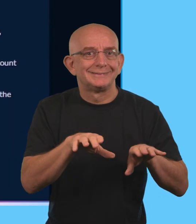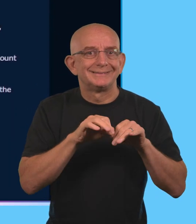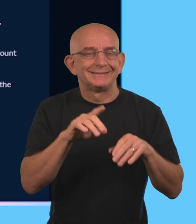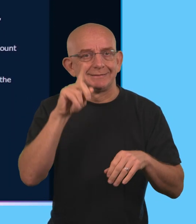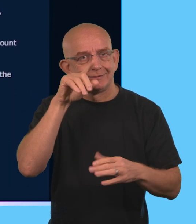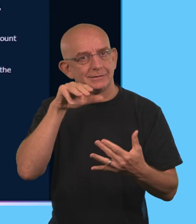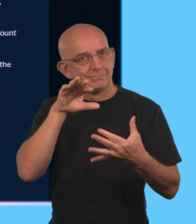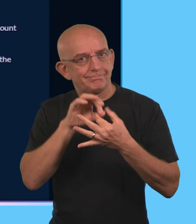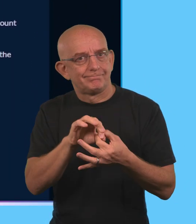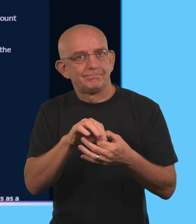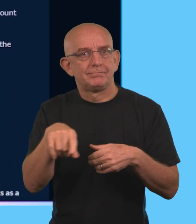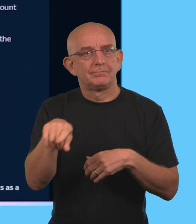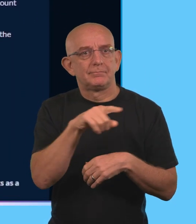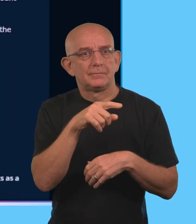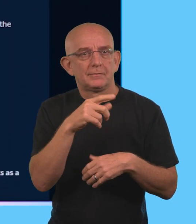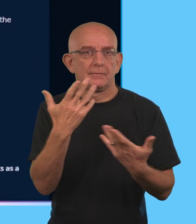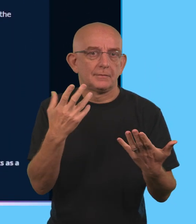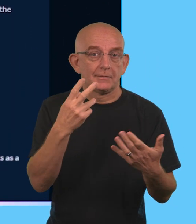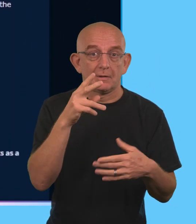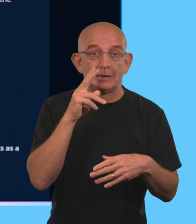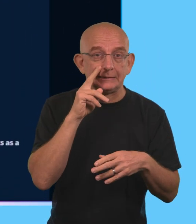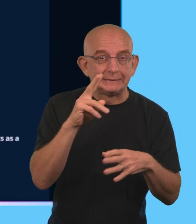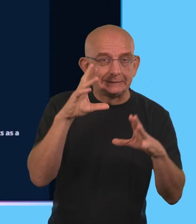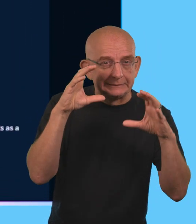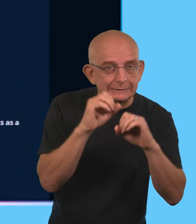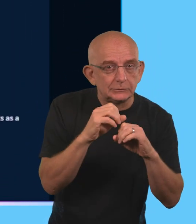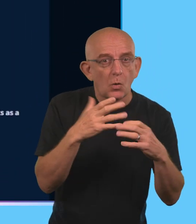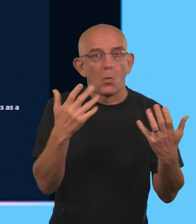their games accessible for partially sighted or sightless blind players.